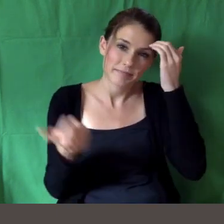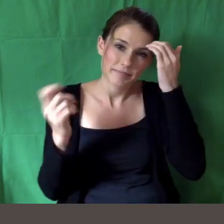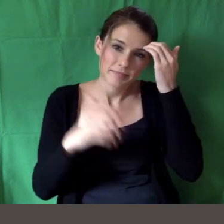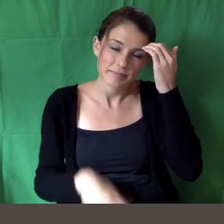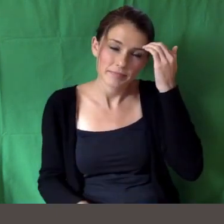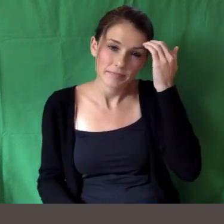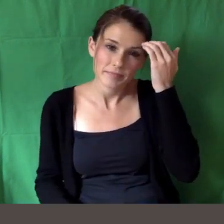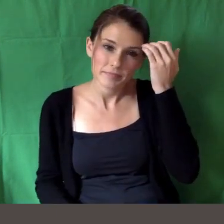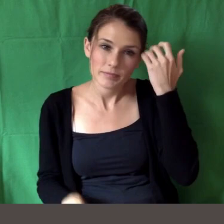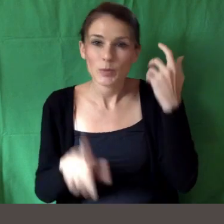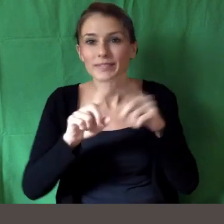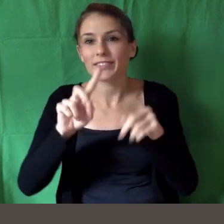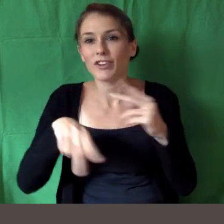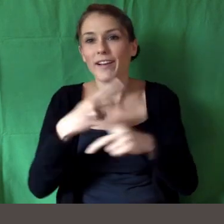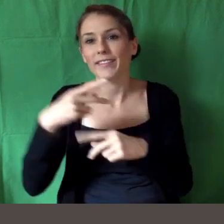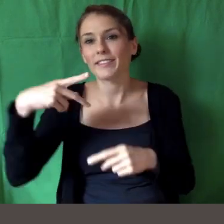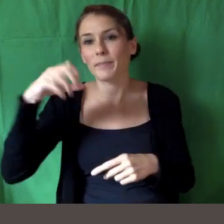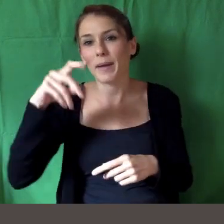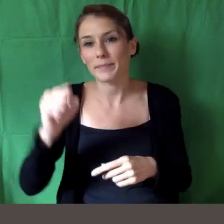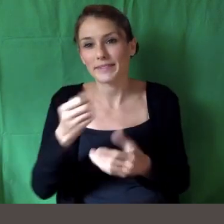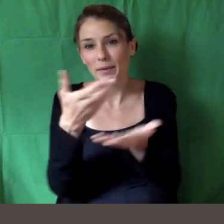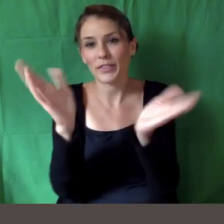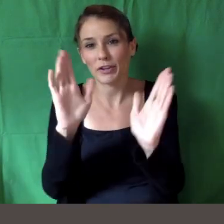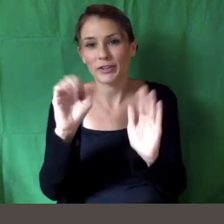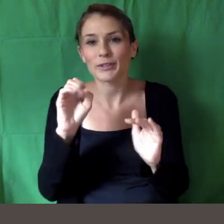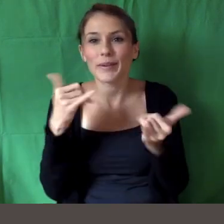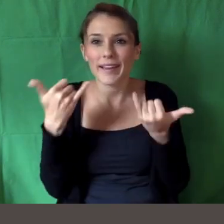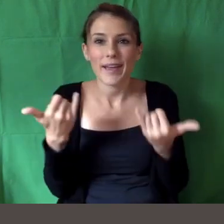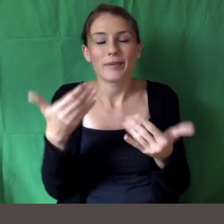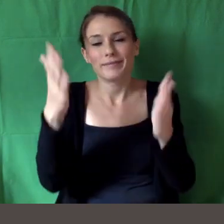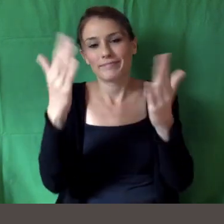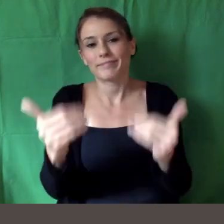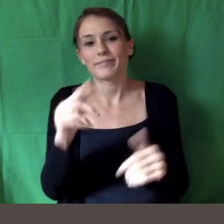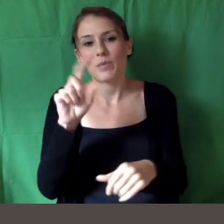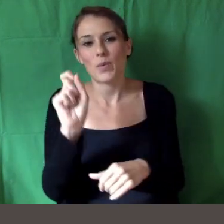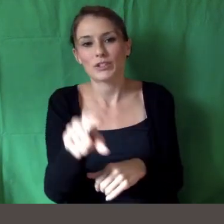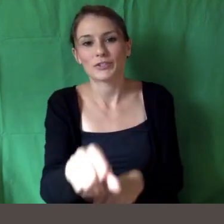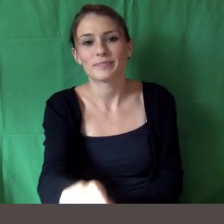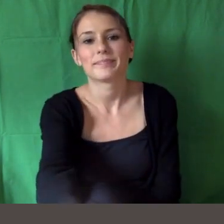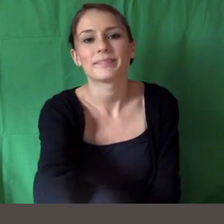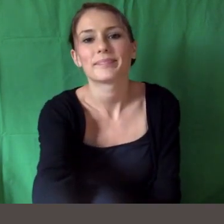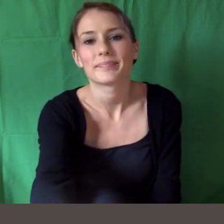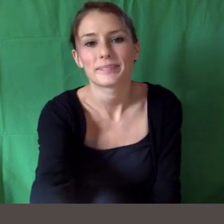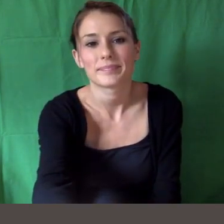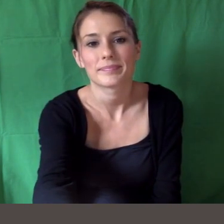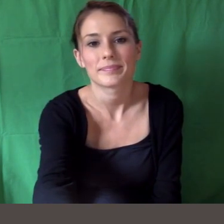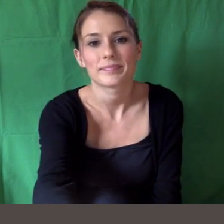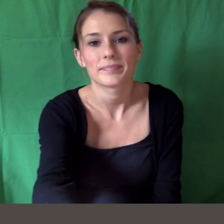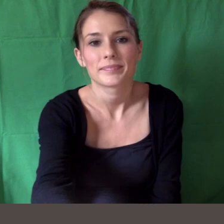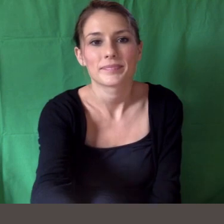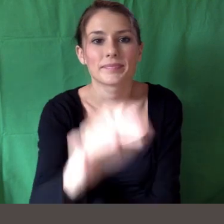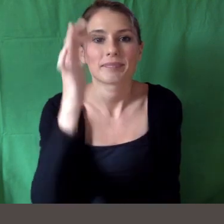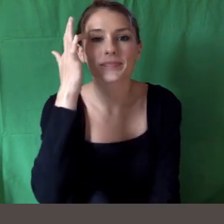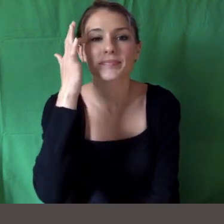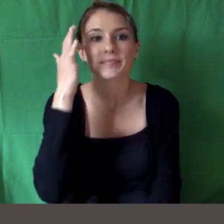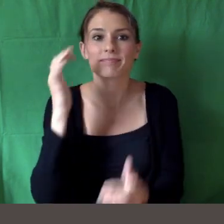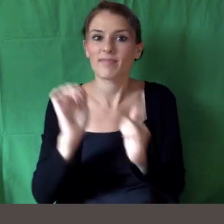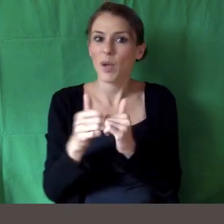So thank you for the question. Let's go to the next question. How does this work?